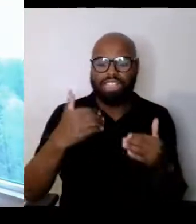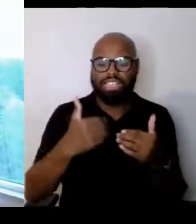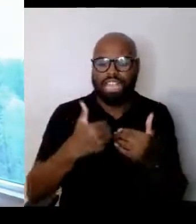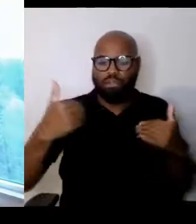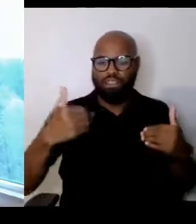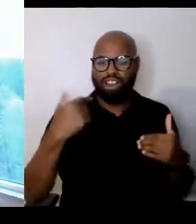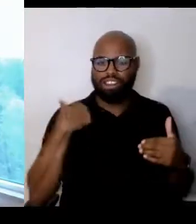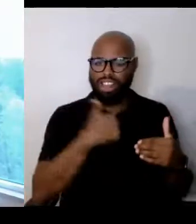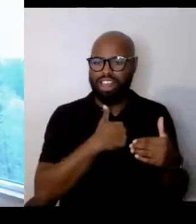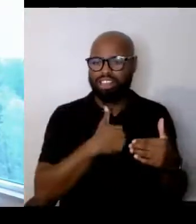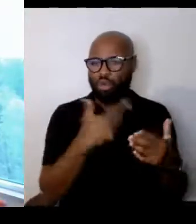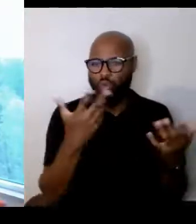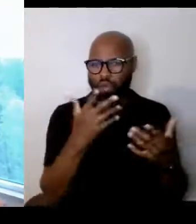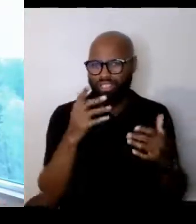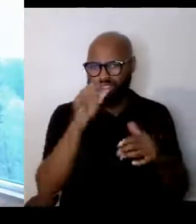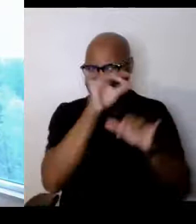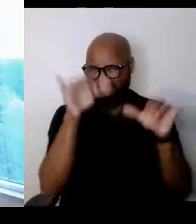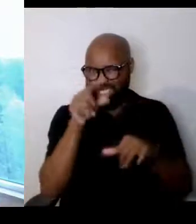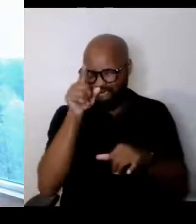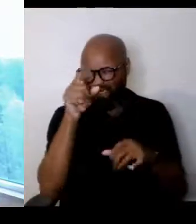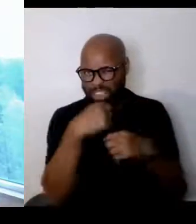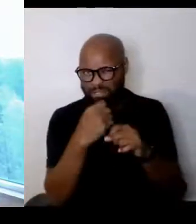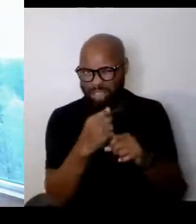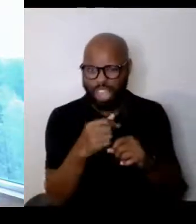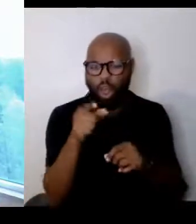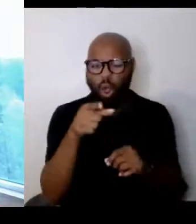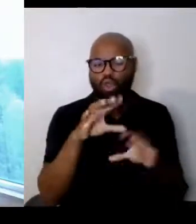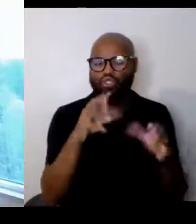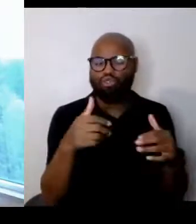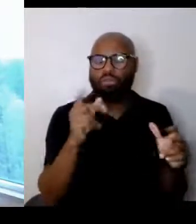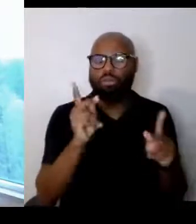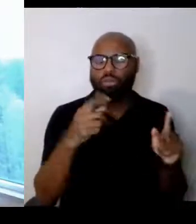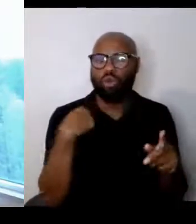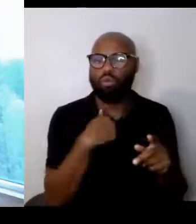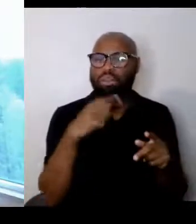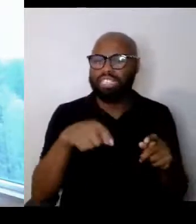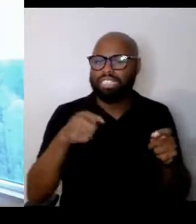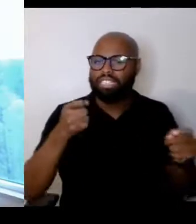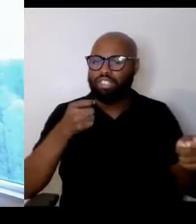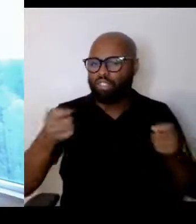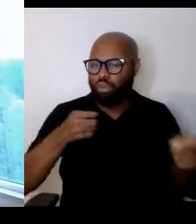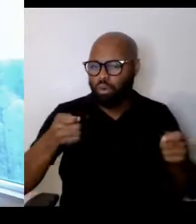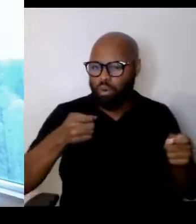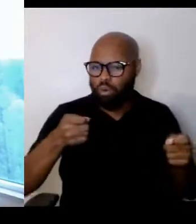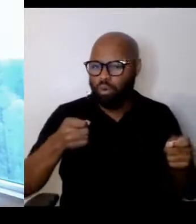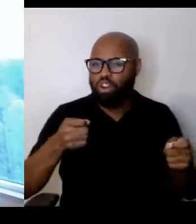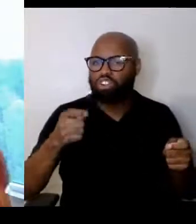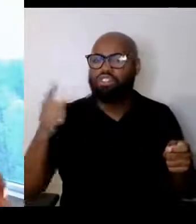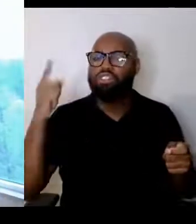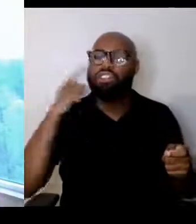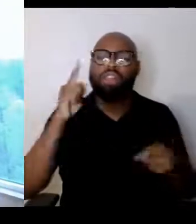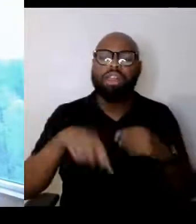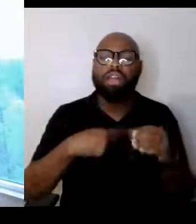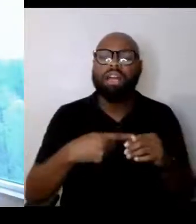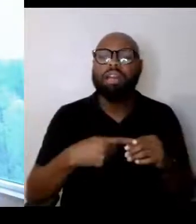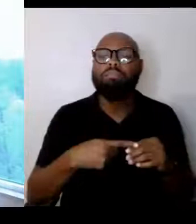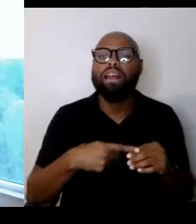as the group of people they need to control. And so when you think about the tension, who's deportable